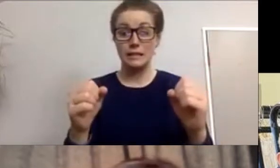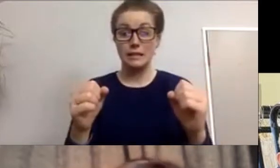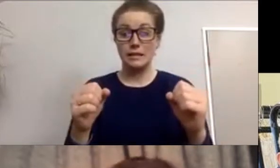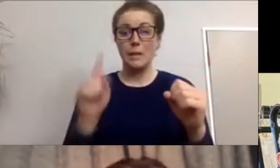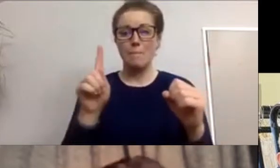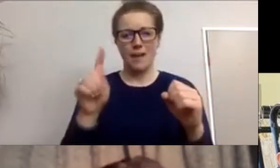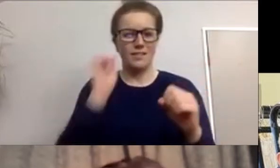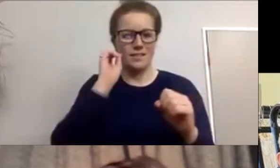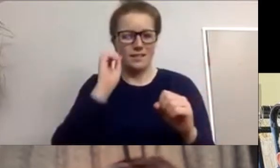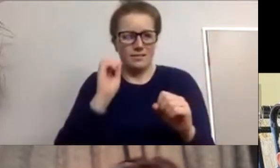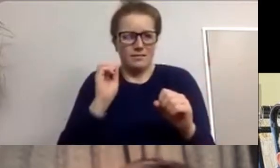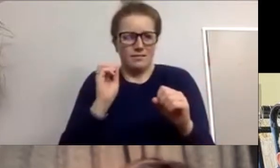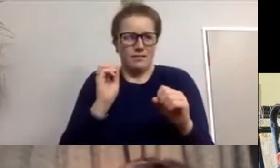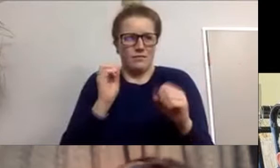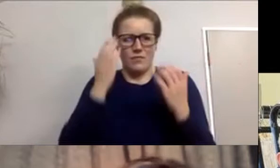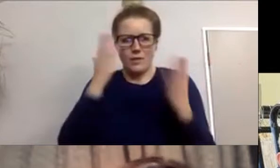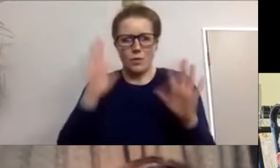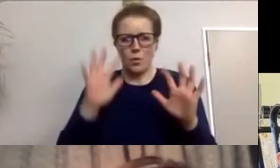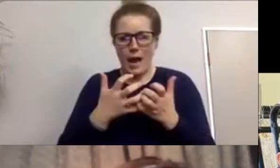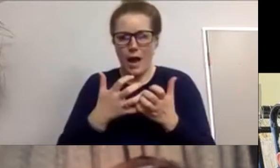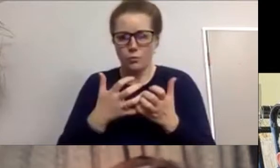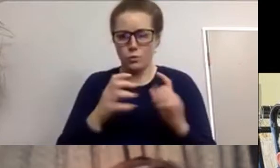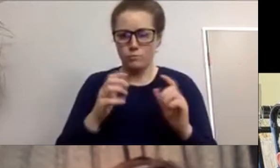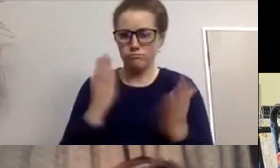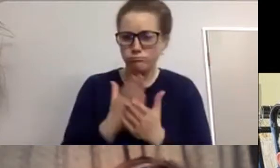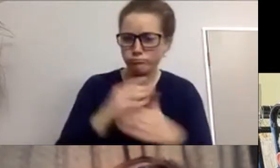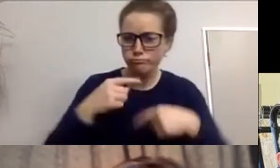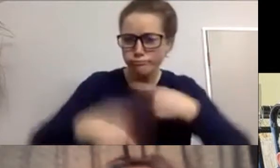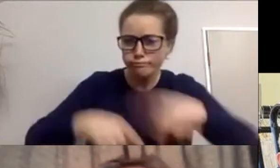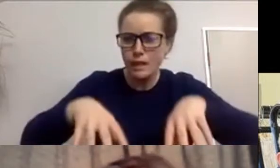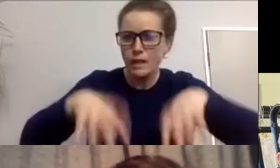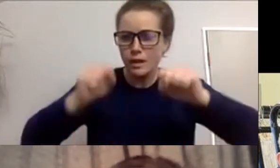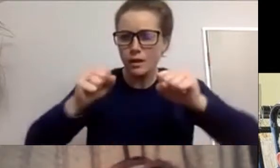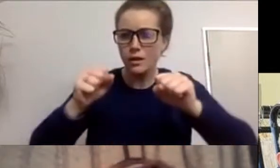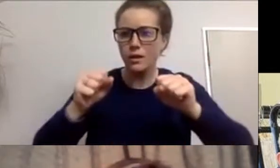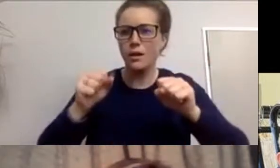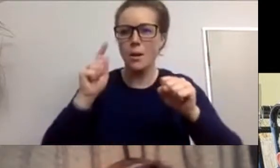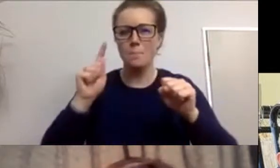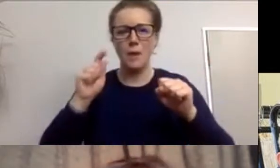were doing, and it would have quietly, just kind of been forgotten, and without a